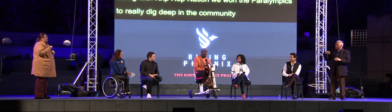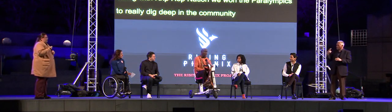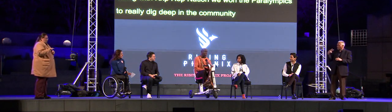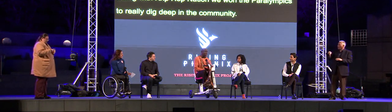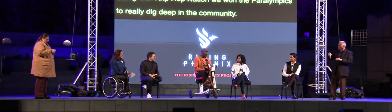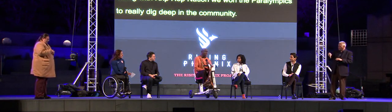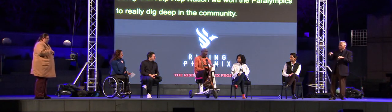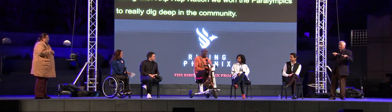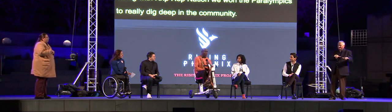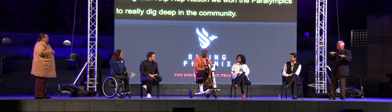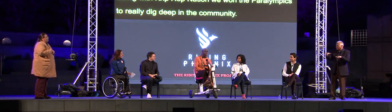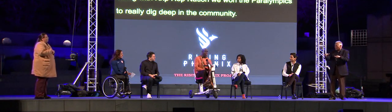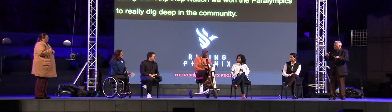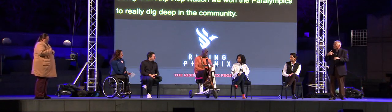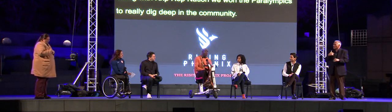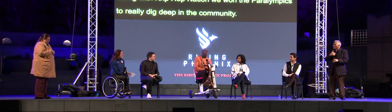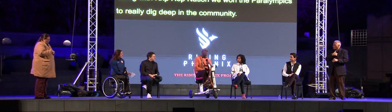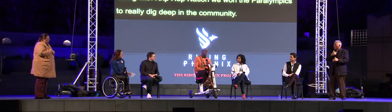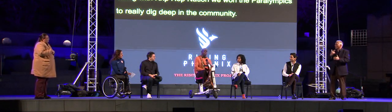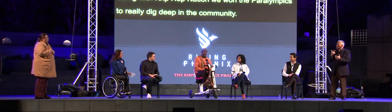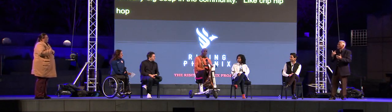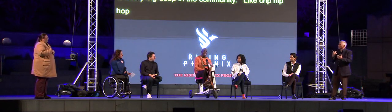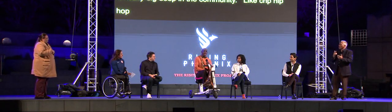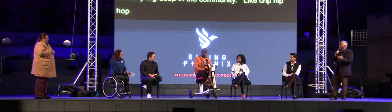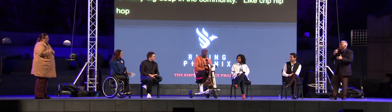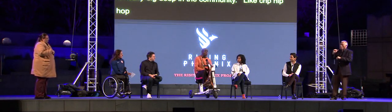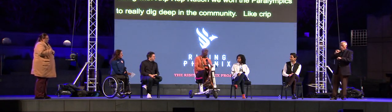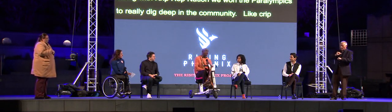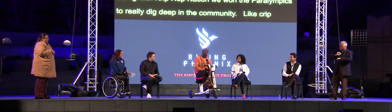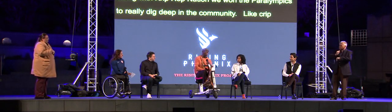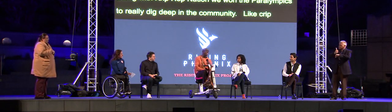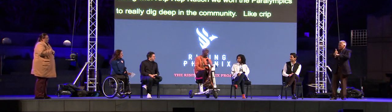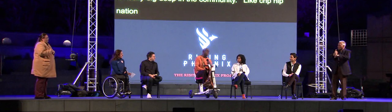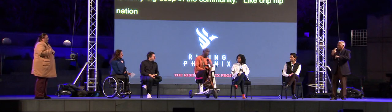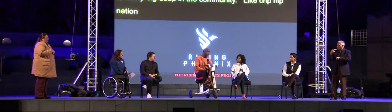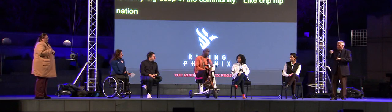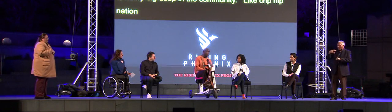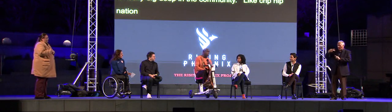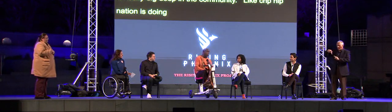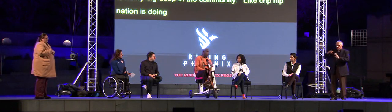We are in Inglewood, building a Krip Hop Institute.